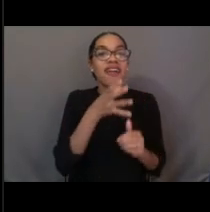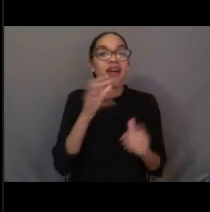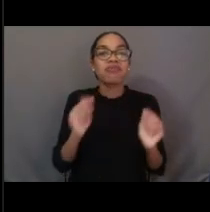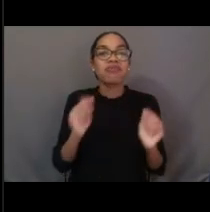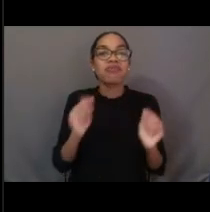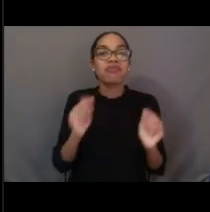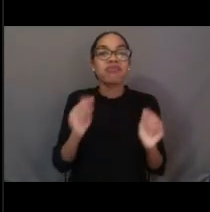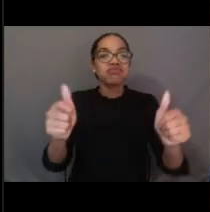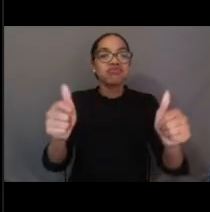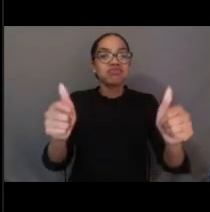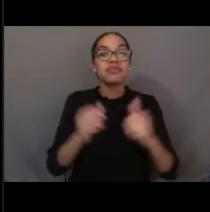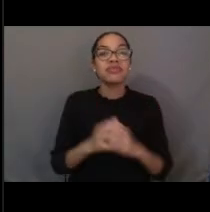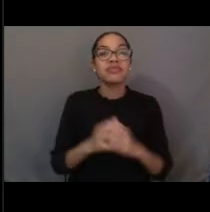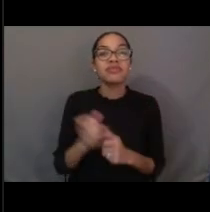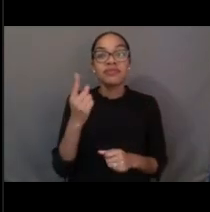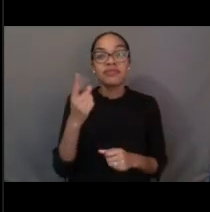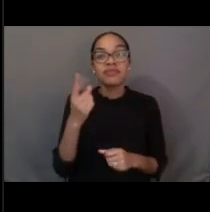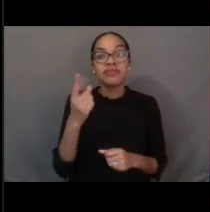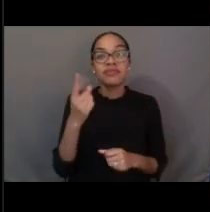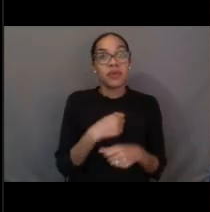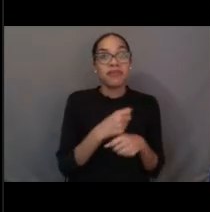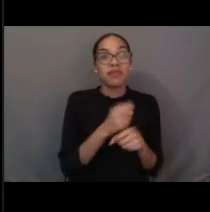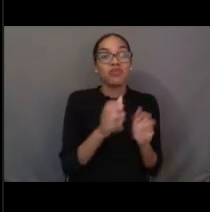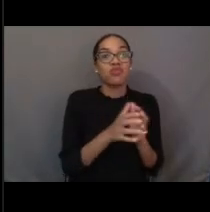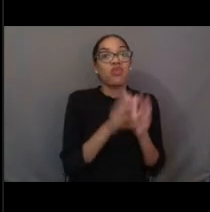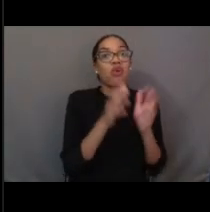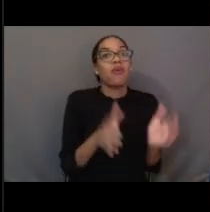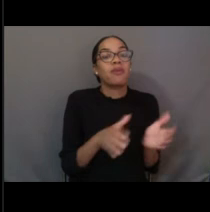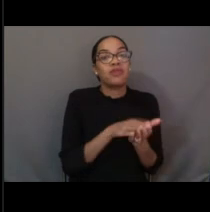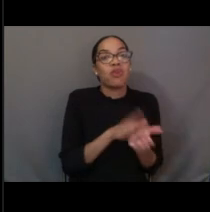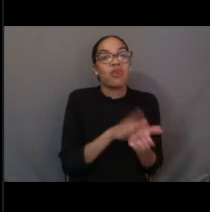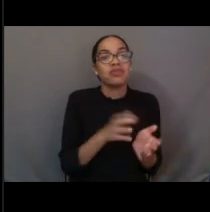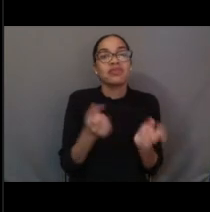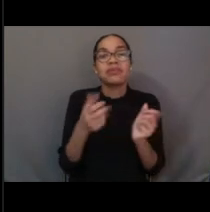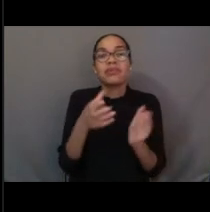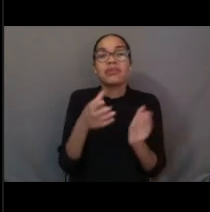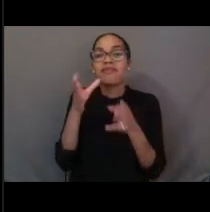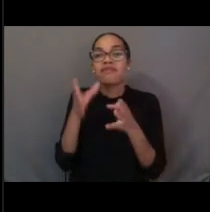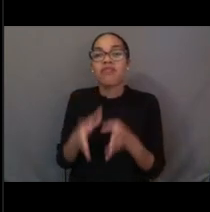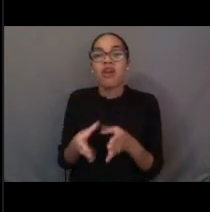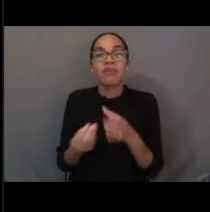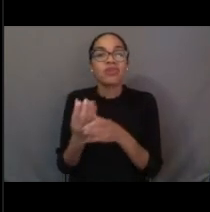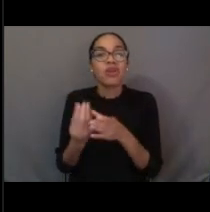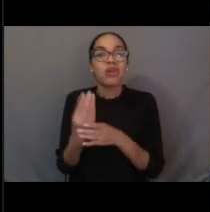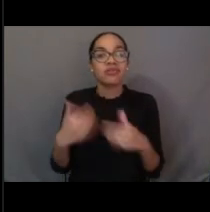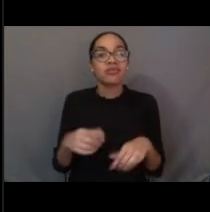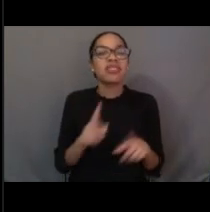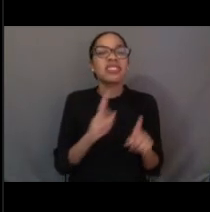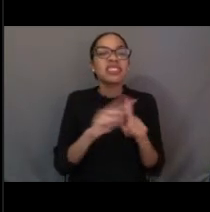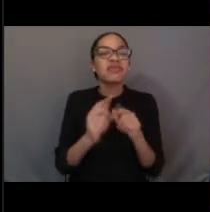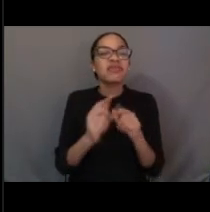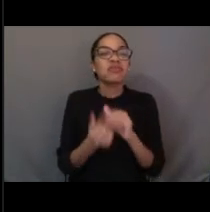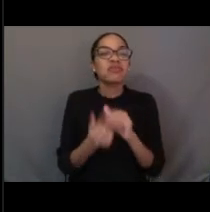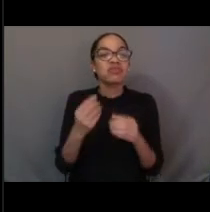and there's so many different farmers growing them, we have a couple of different ways you can grow oysters, and they all work equally well.